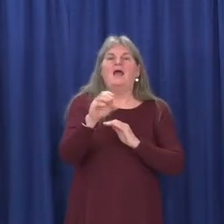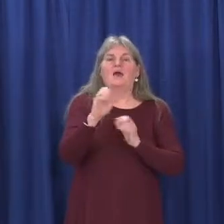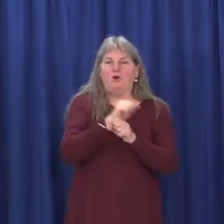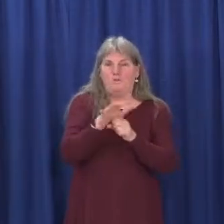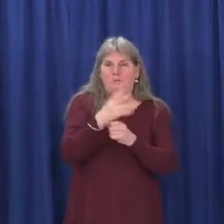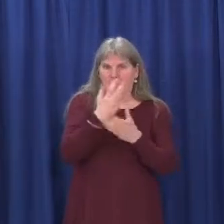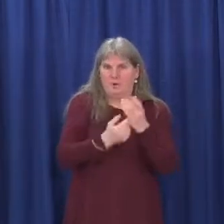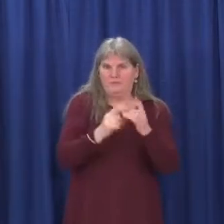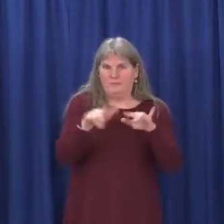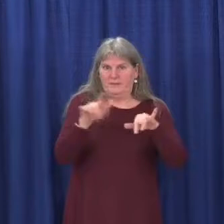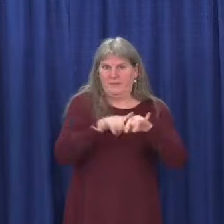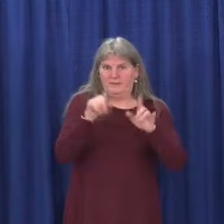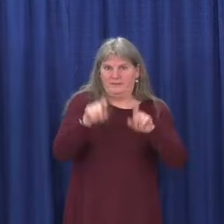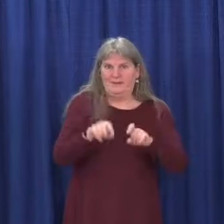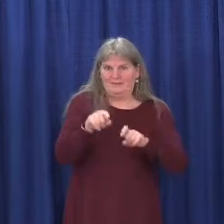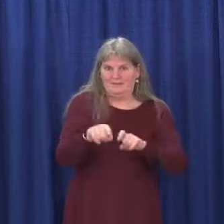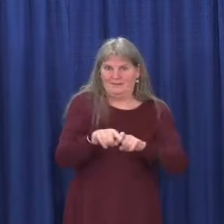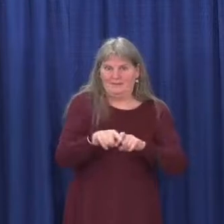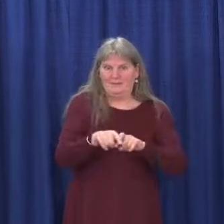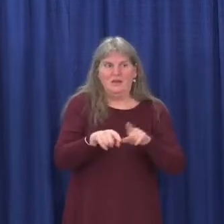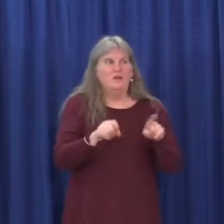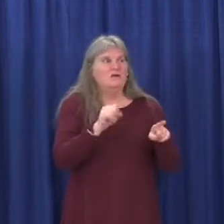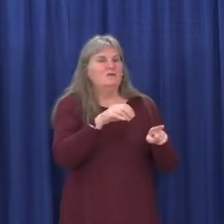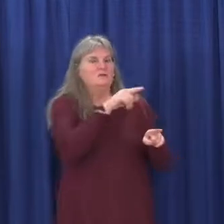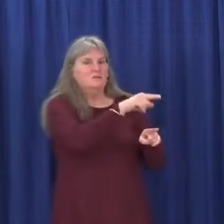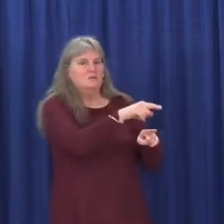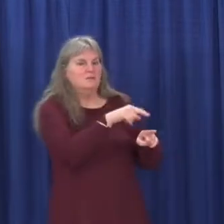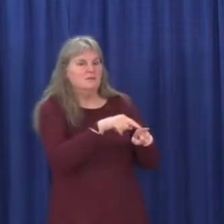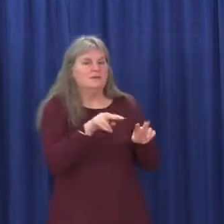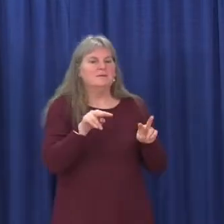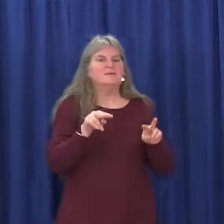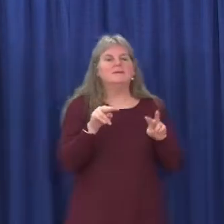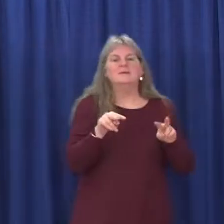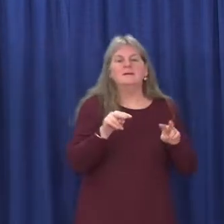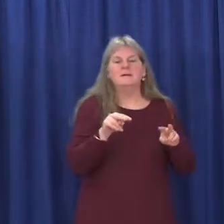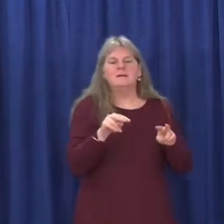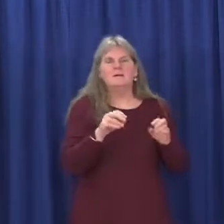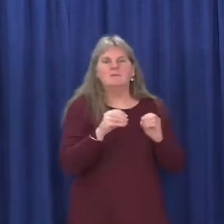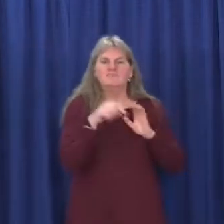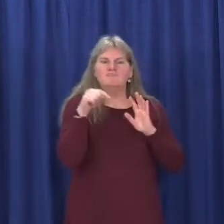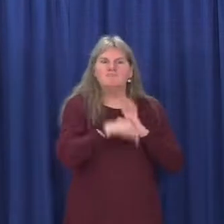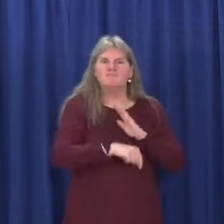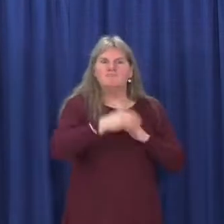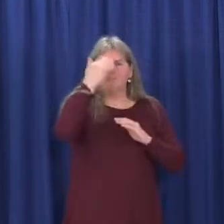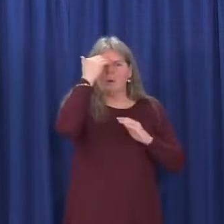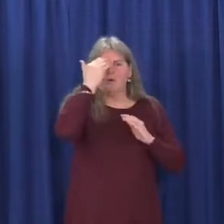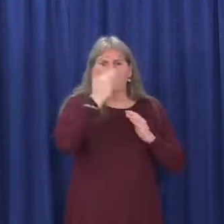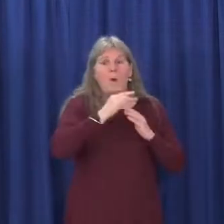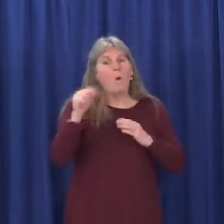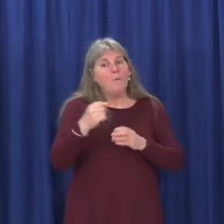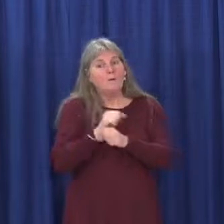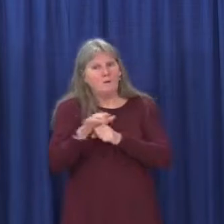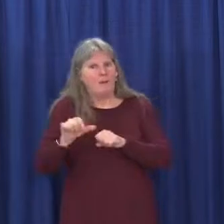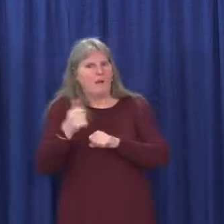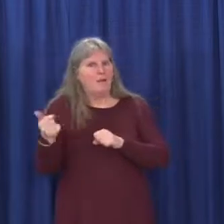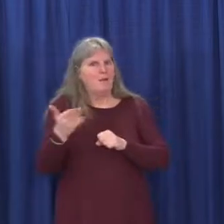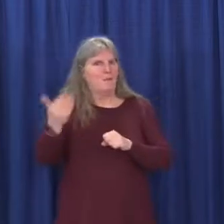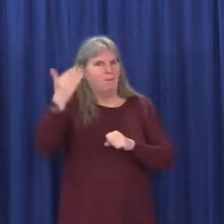first of all, is that we have a magnifying glass on our-- on our population when it comes to RSV. Nonetheless, we have certainly seen